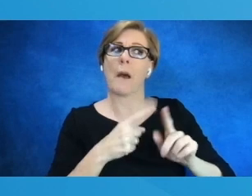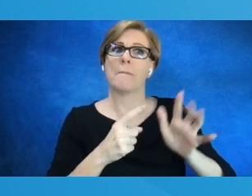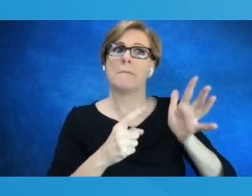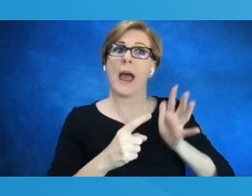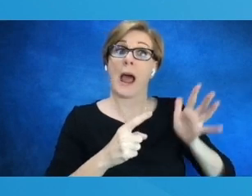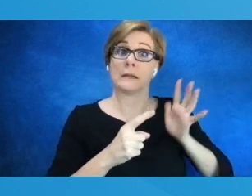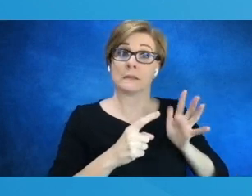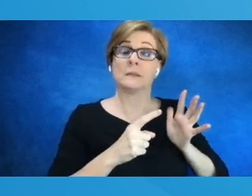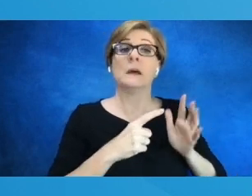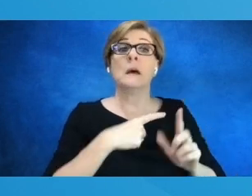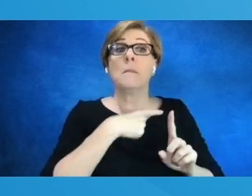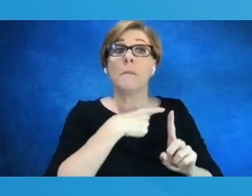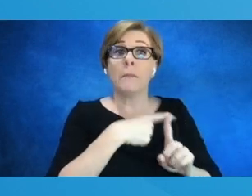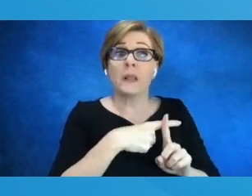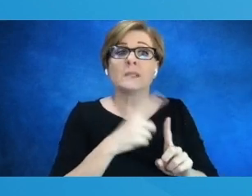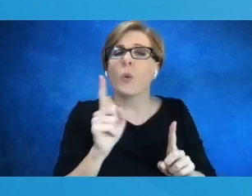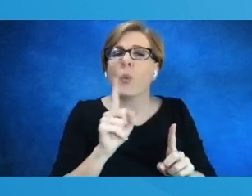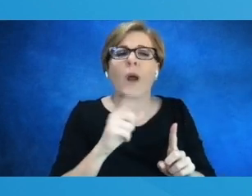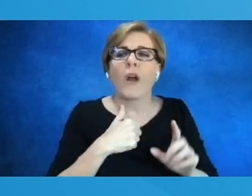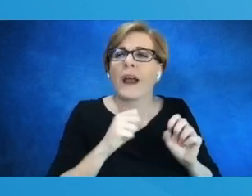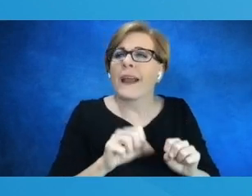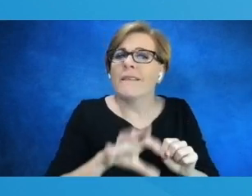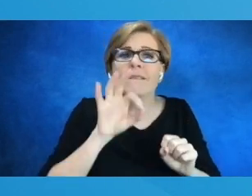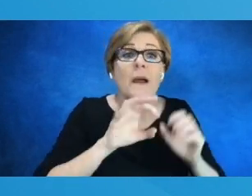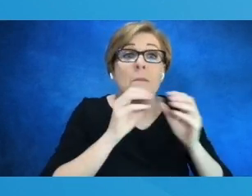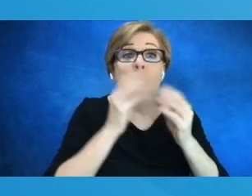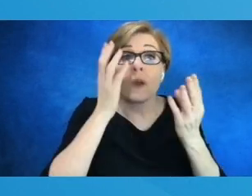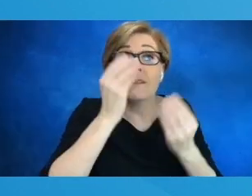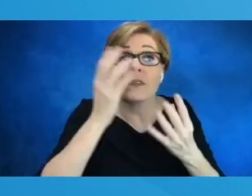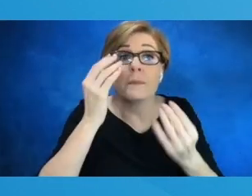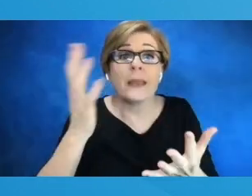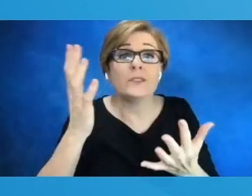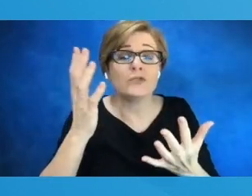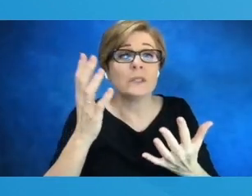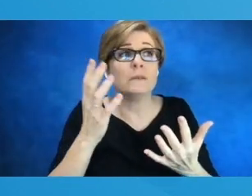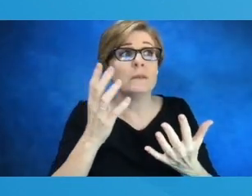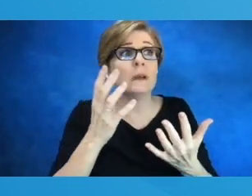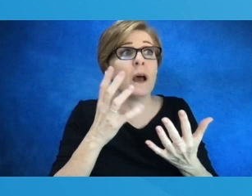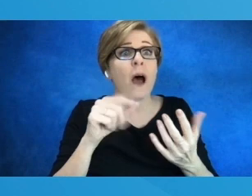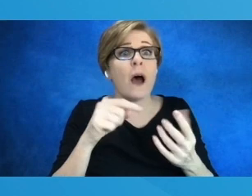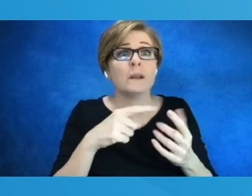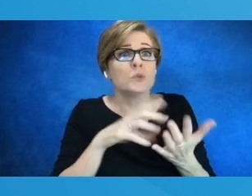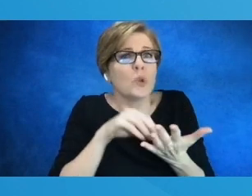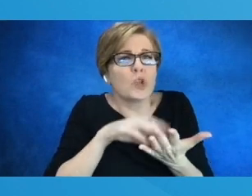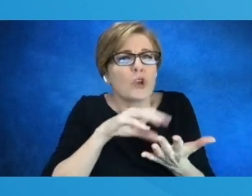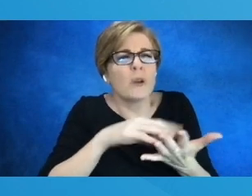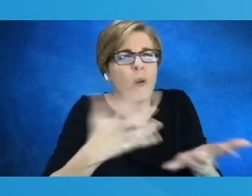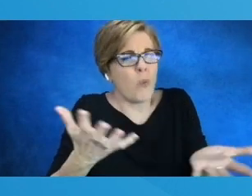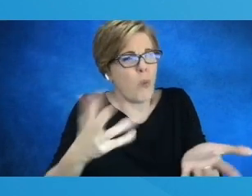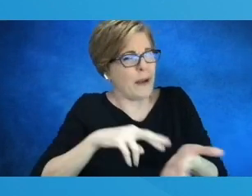my understanding of what it means to be an American and what it means to fully live up